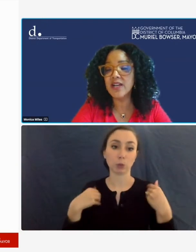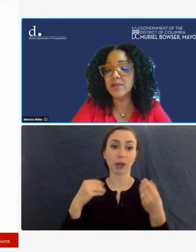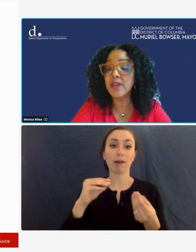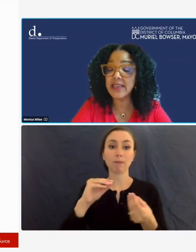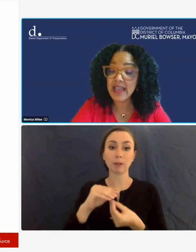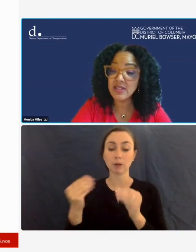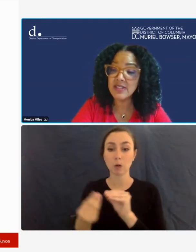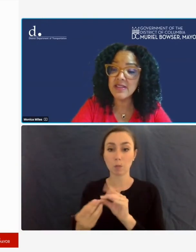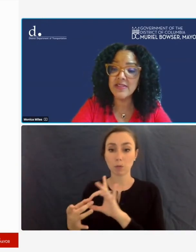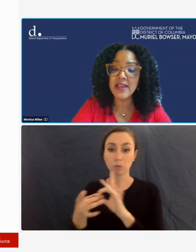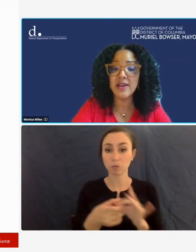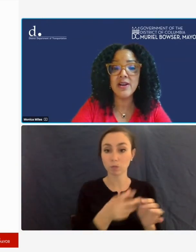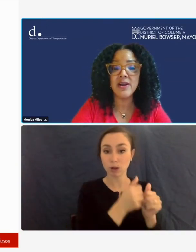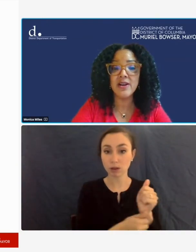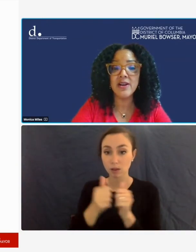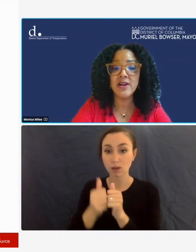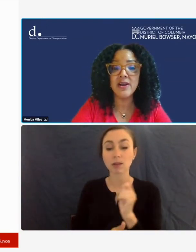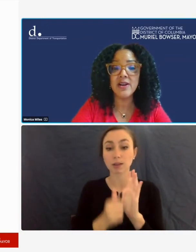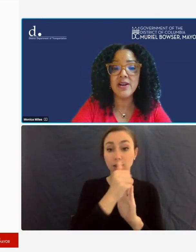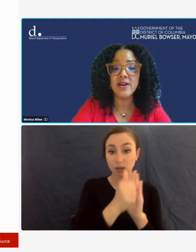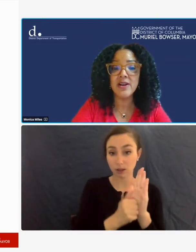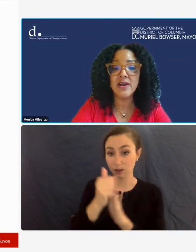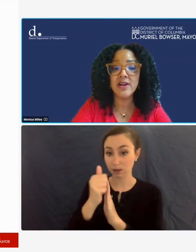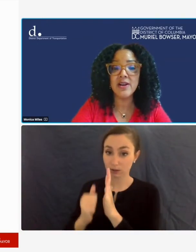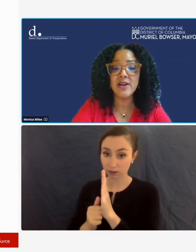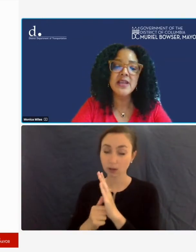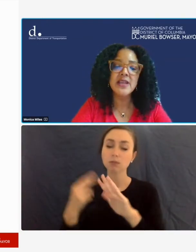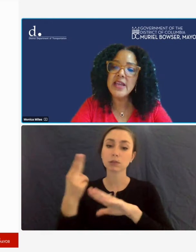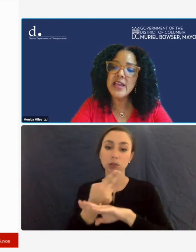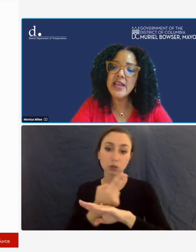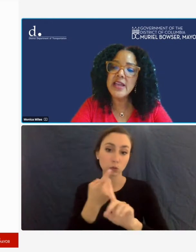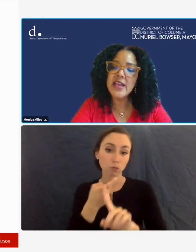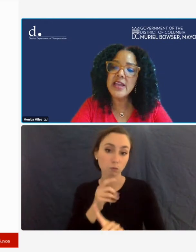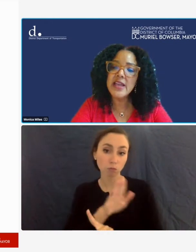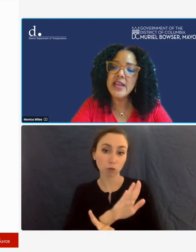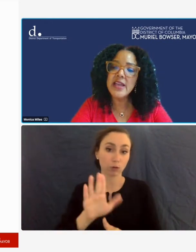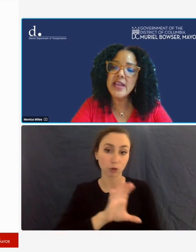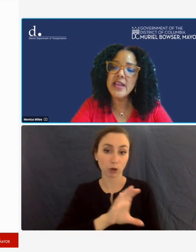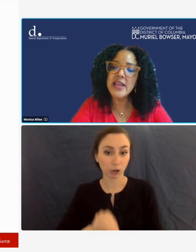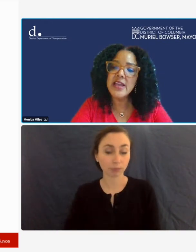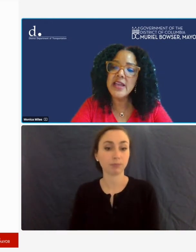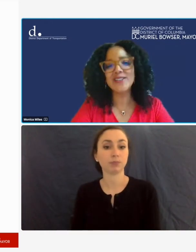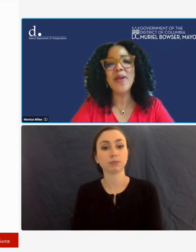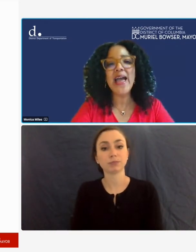accounts that are utilized by your company and normally there's a pattern so there's a pattern